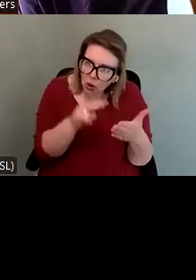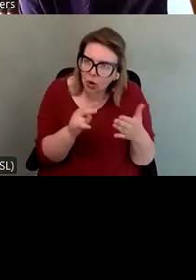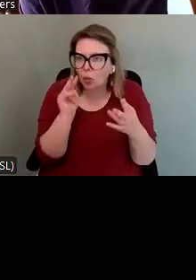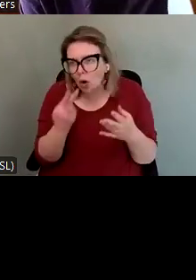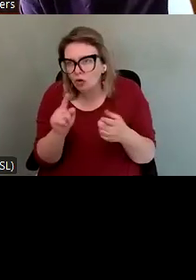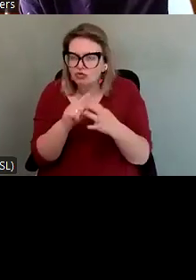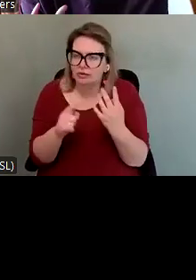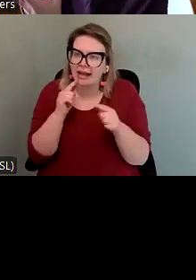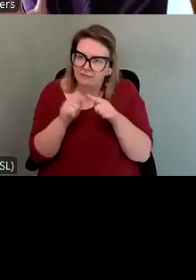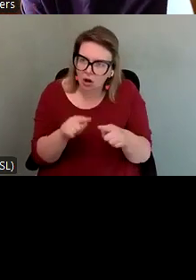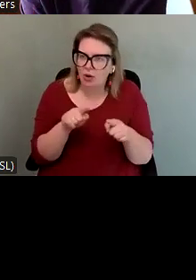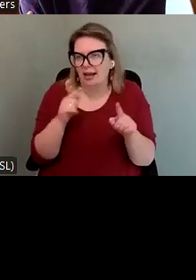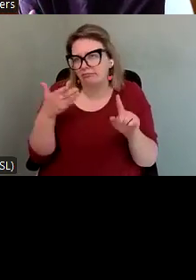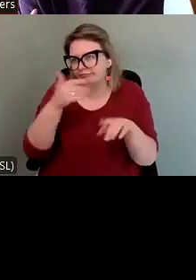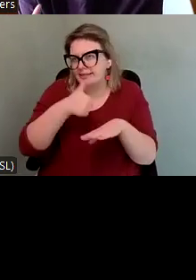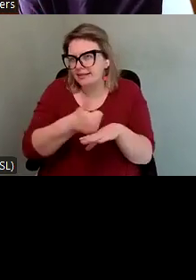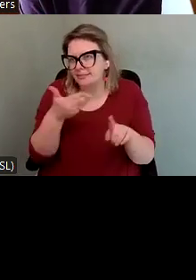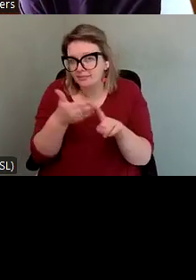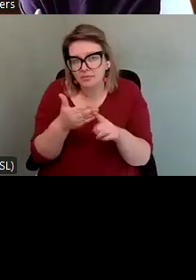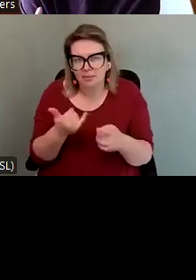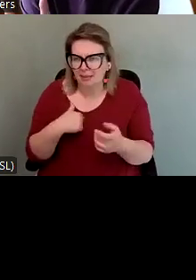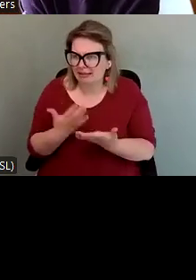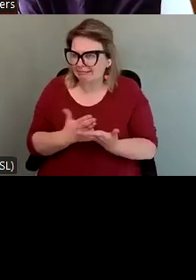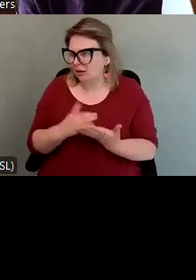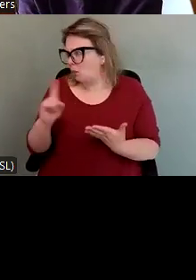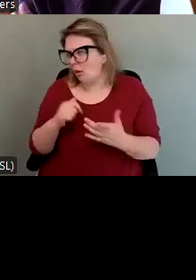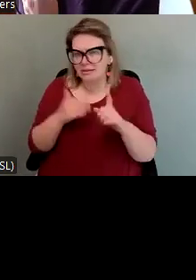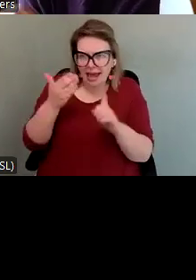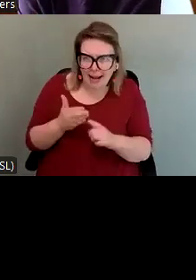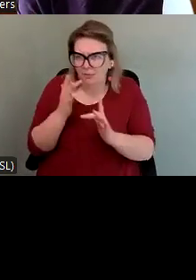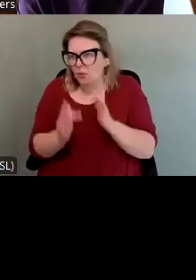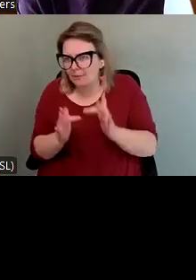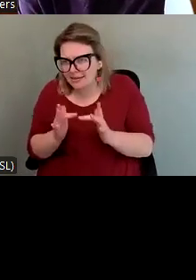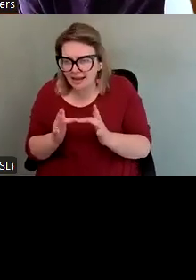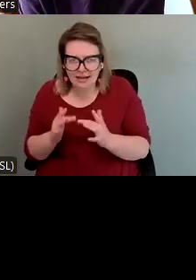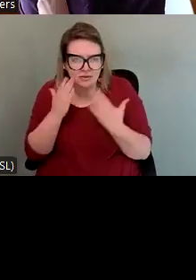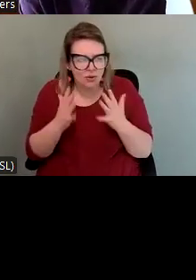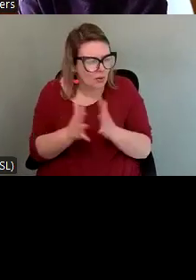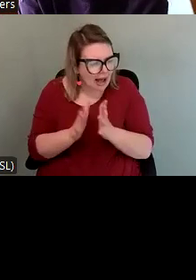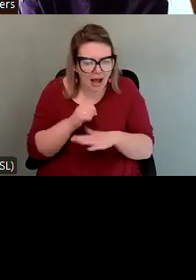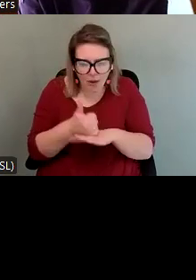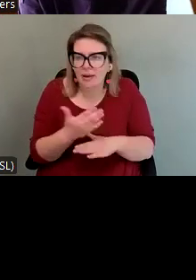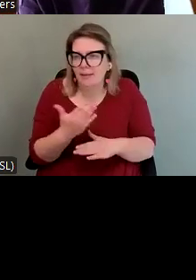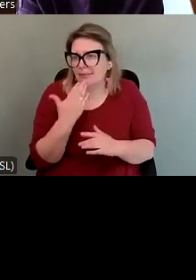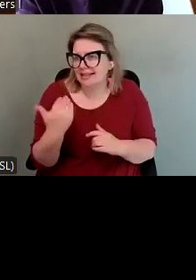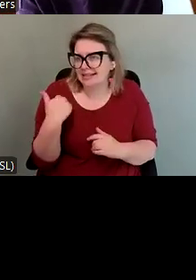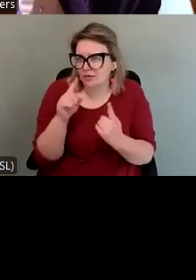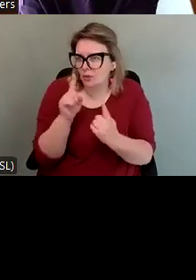if you need help defining what those conversion objectives are for you and how to use pixels, do book in a one-to-one with me,